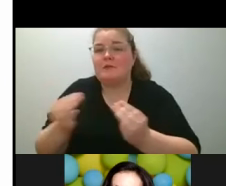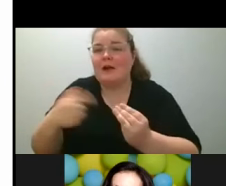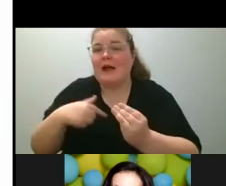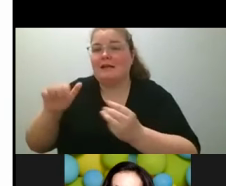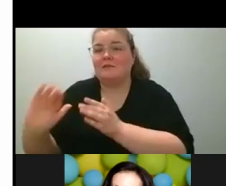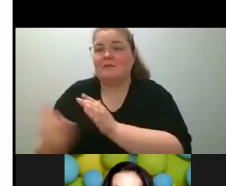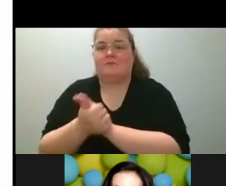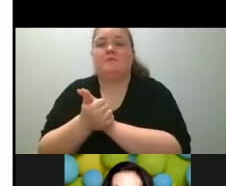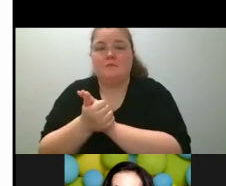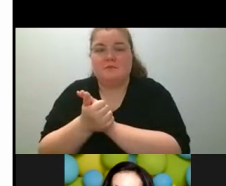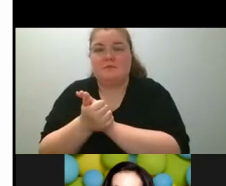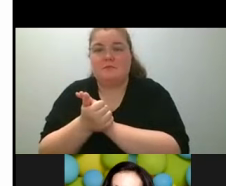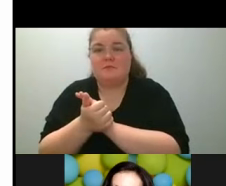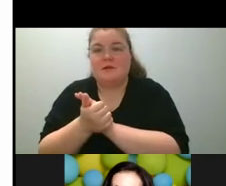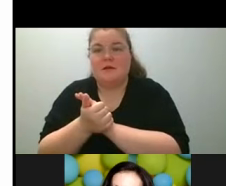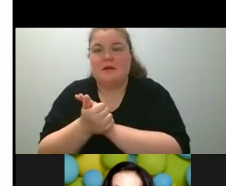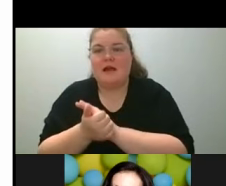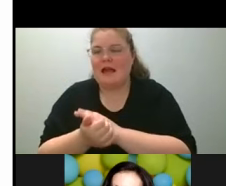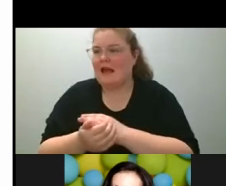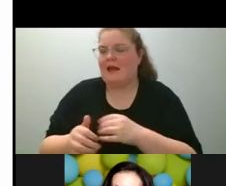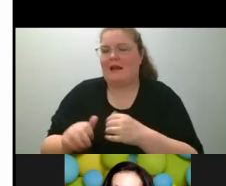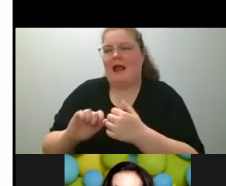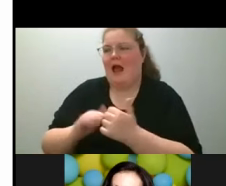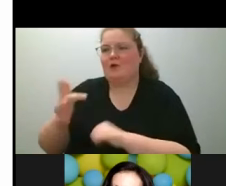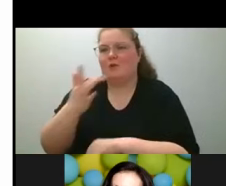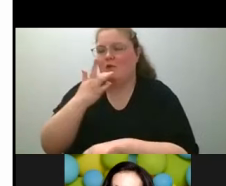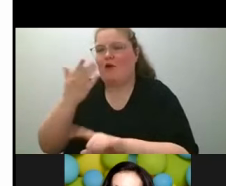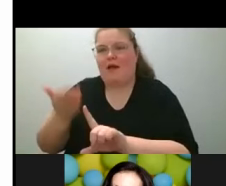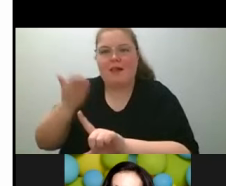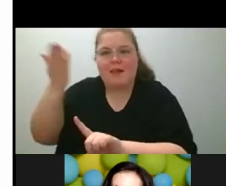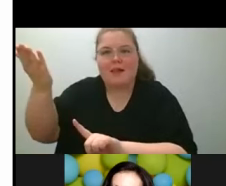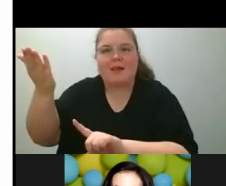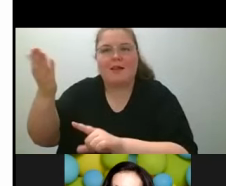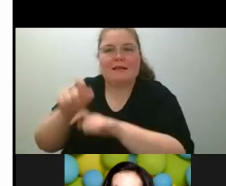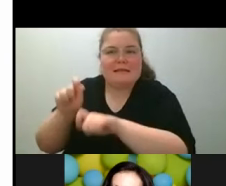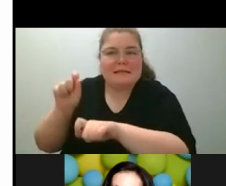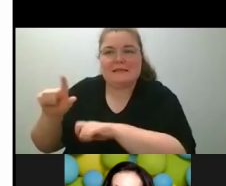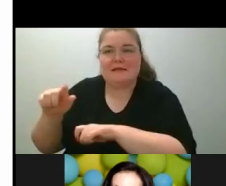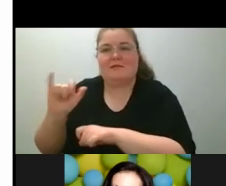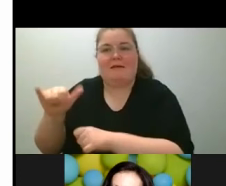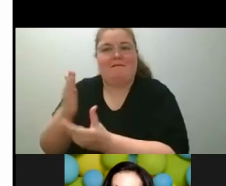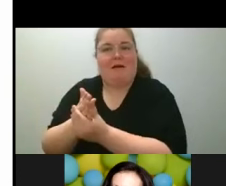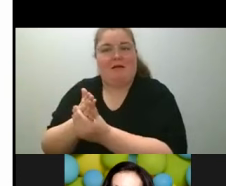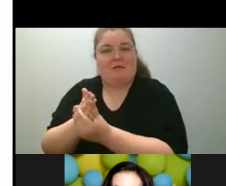Likewise, how do you want your deliverables to be sent to you? Next, we want to consider,